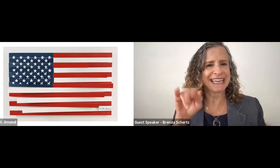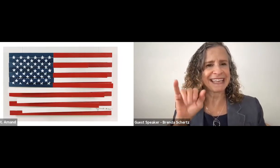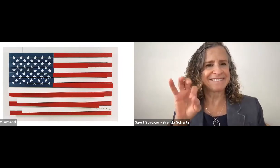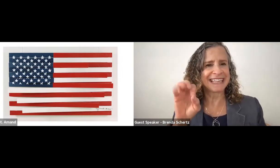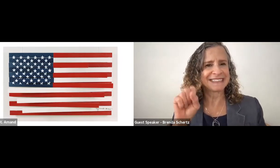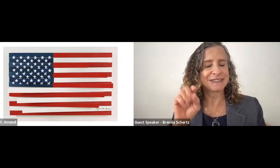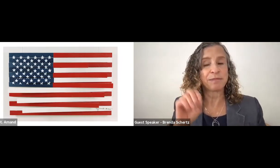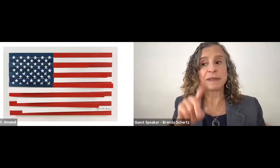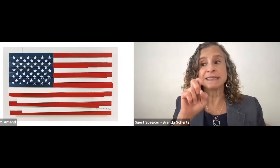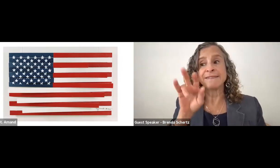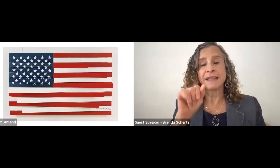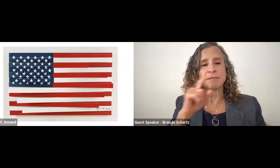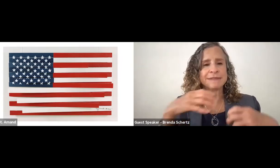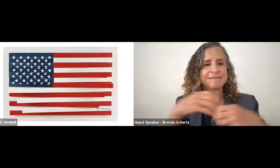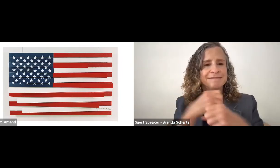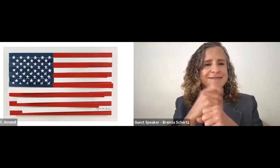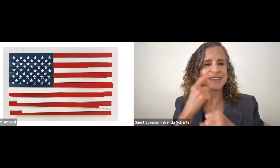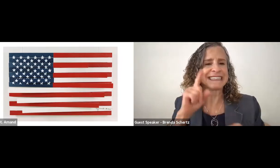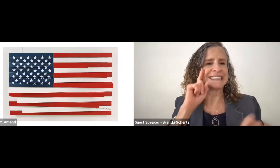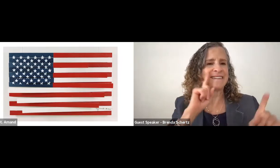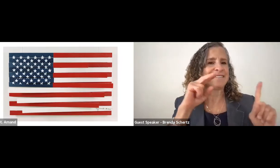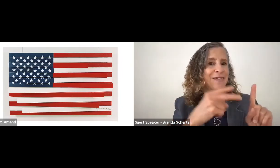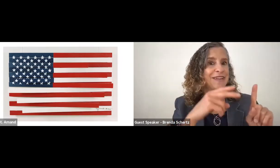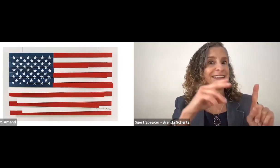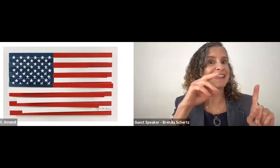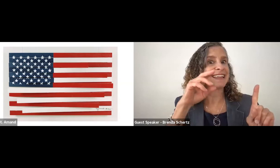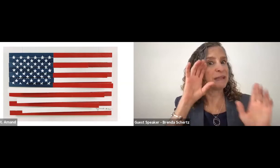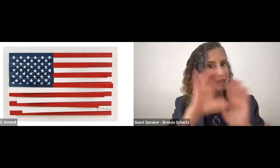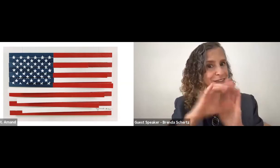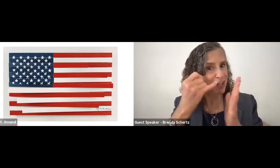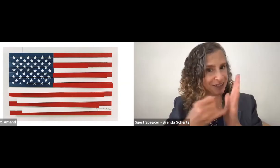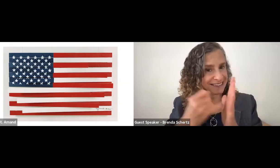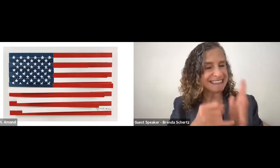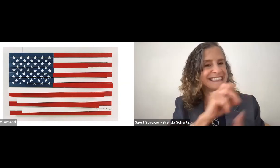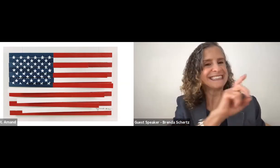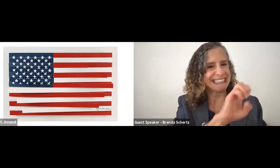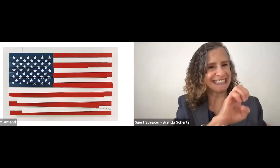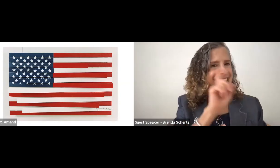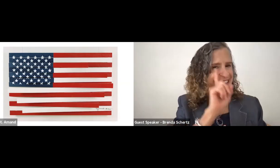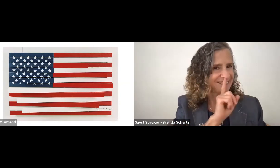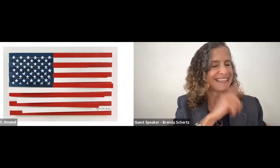that got together and came up with the concept of the De'VIA Manifesto.